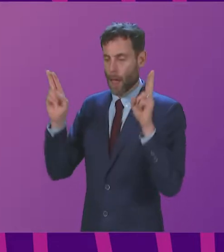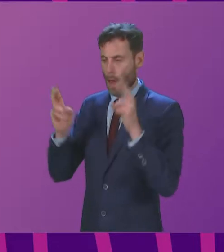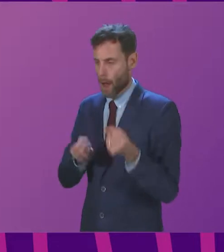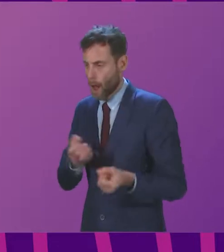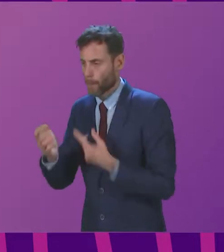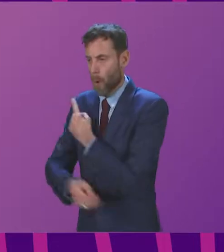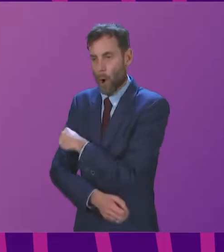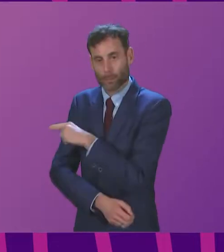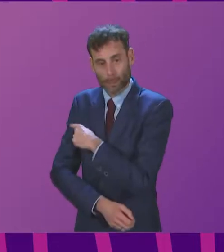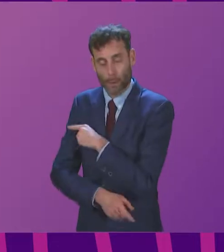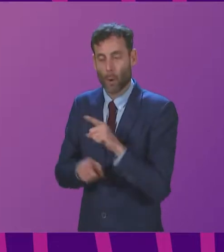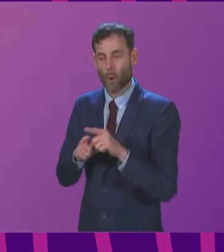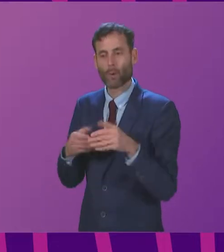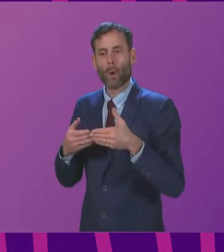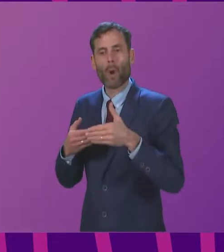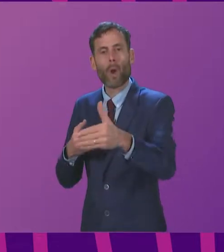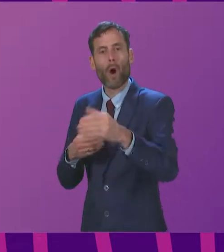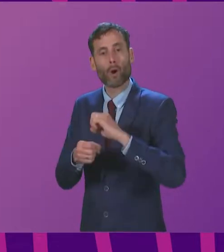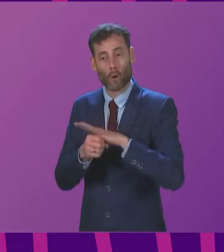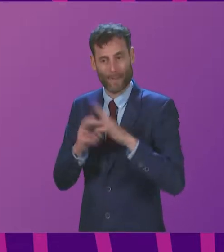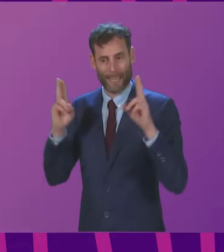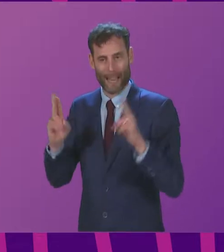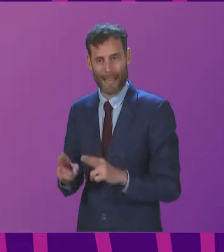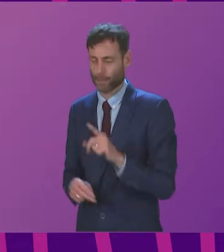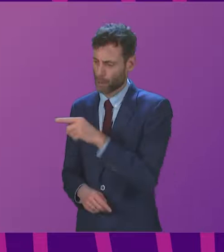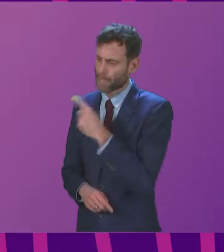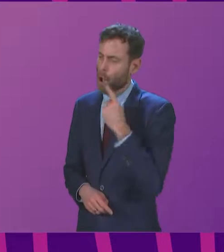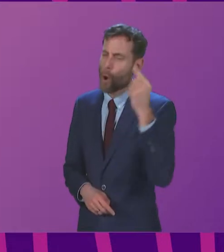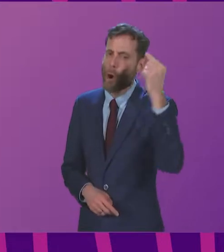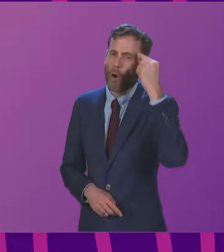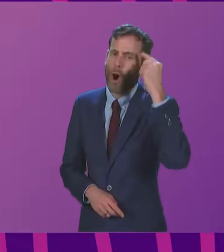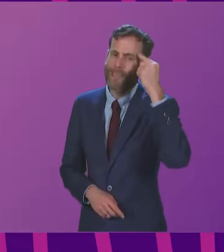of long Covid. The First Minister talked about common sense, and that includes people knowing